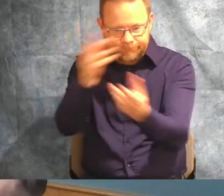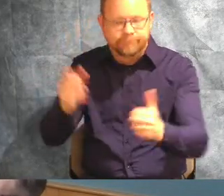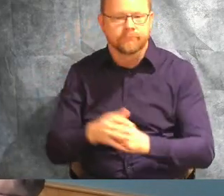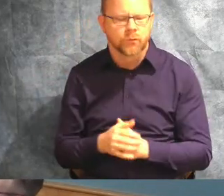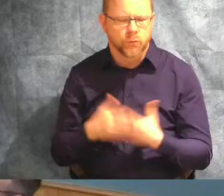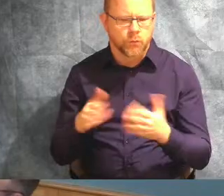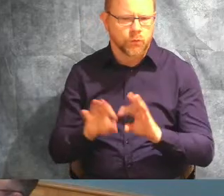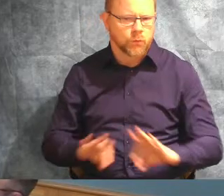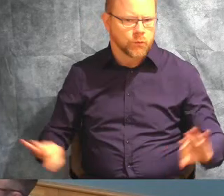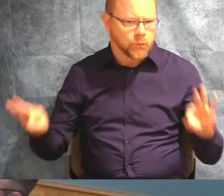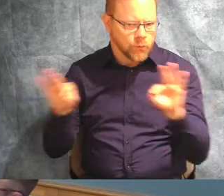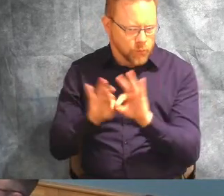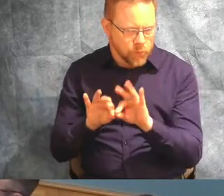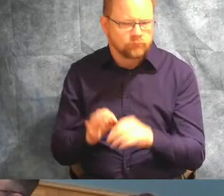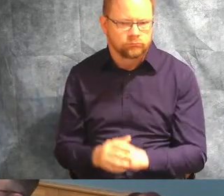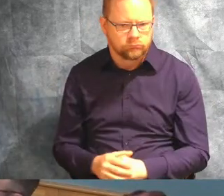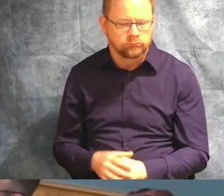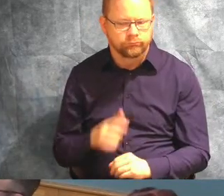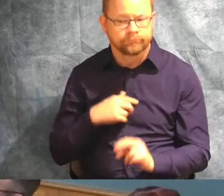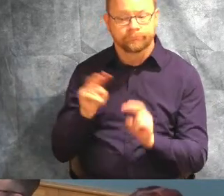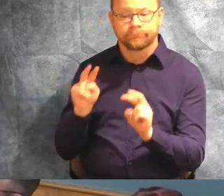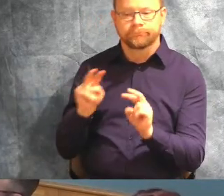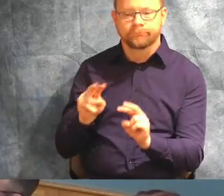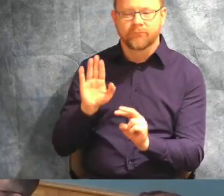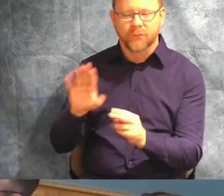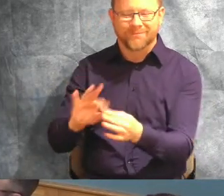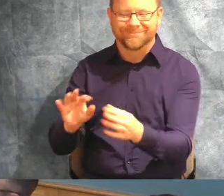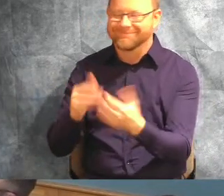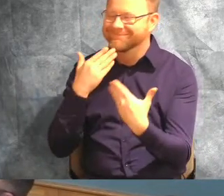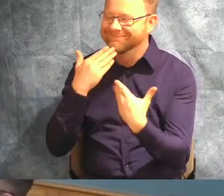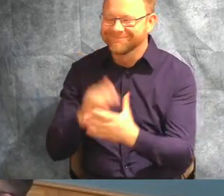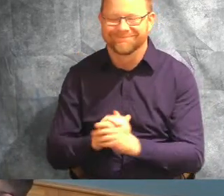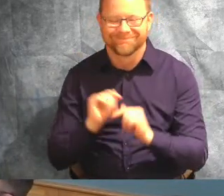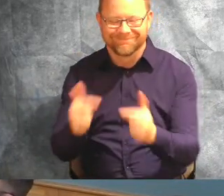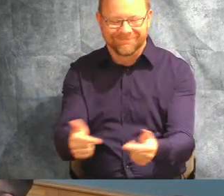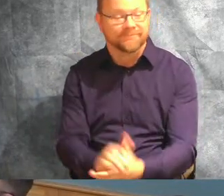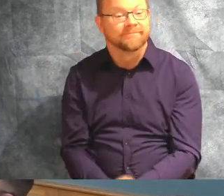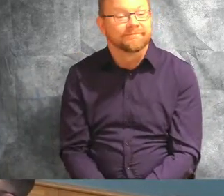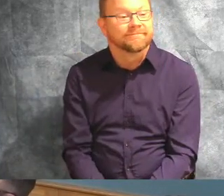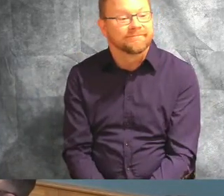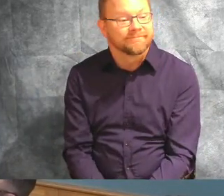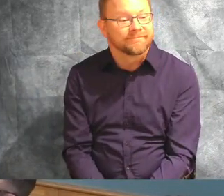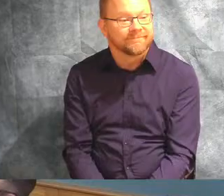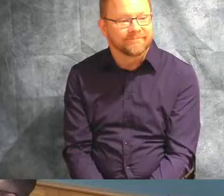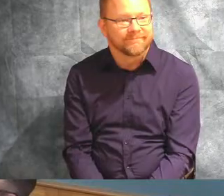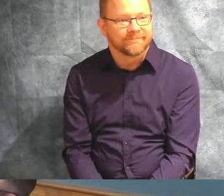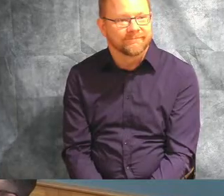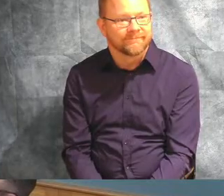important and so looking forward to hearing from you. Thank you very much. Okay. Would you like to